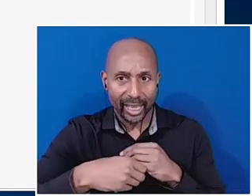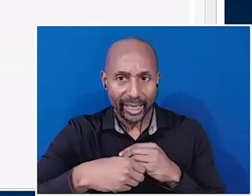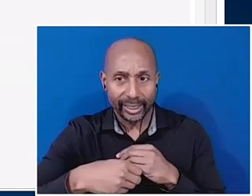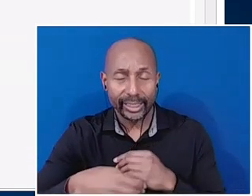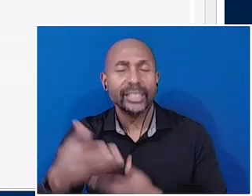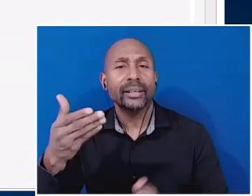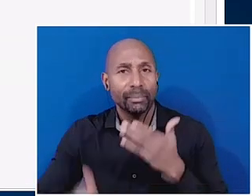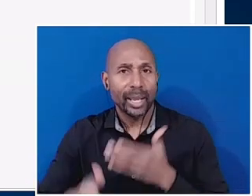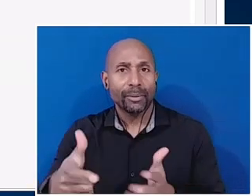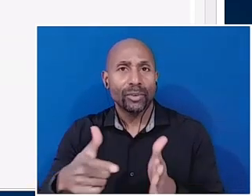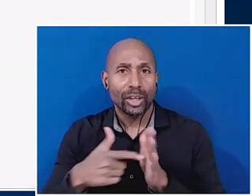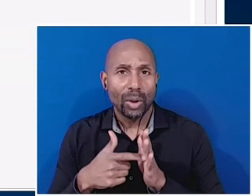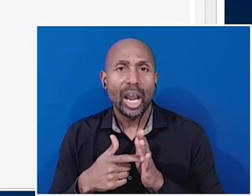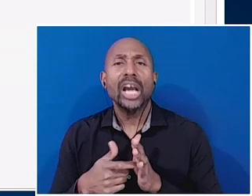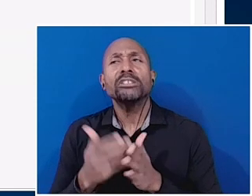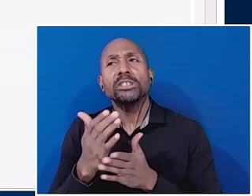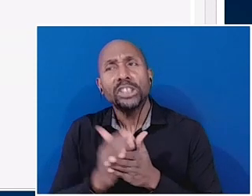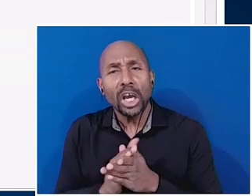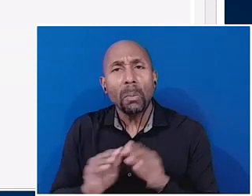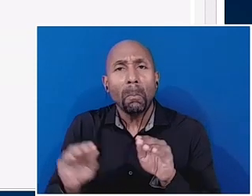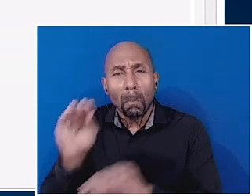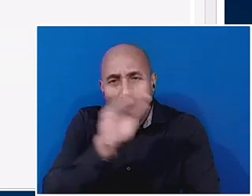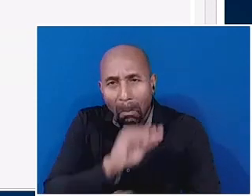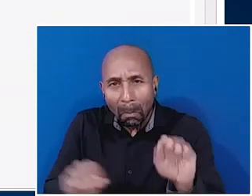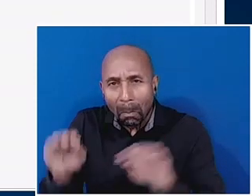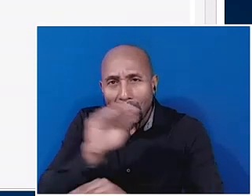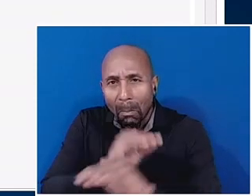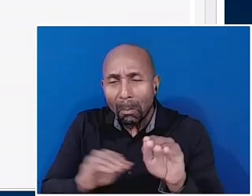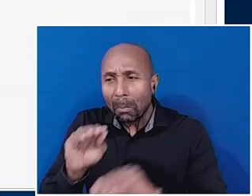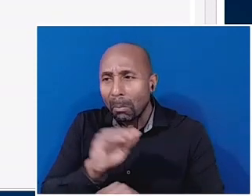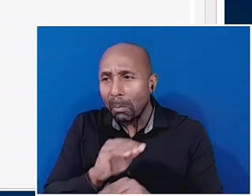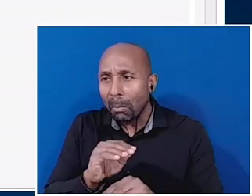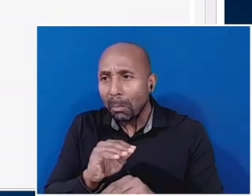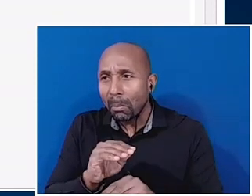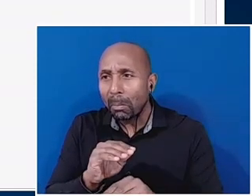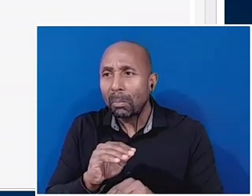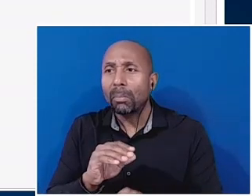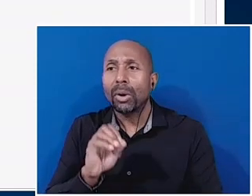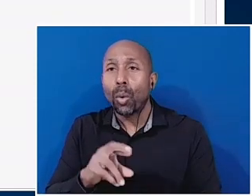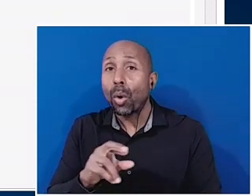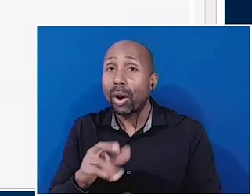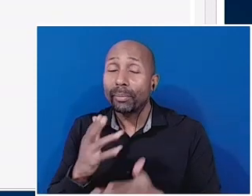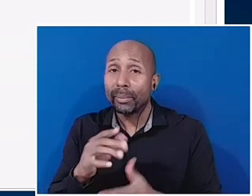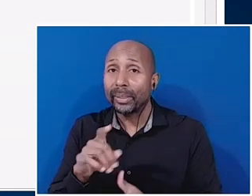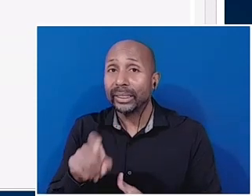of reorganization or reporting that accreditors that we're aware of do that